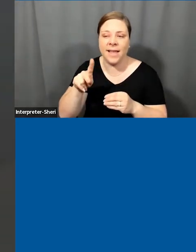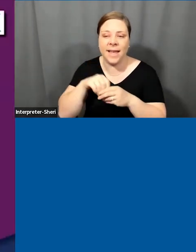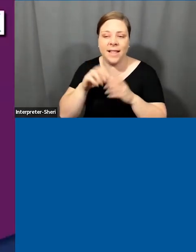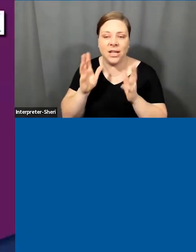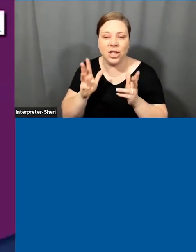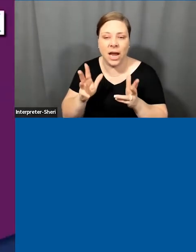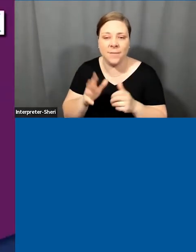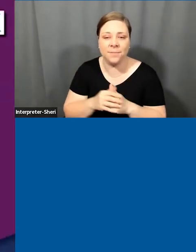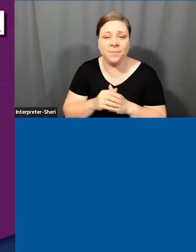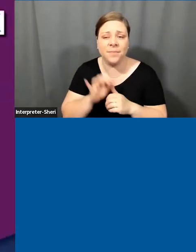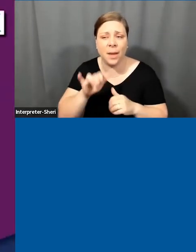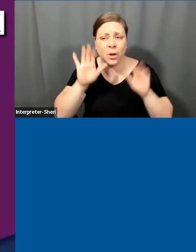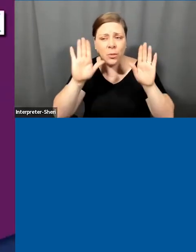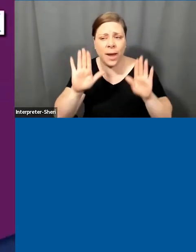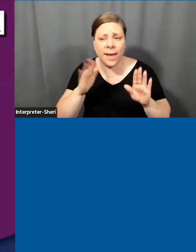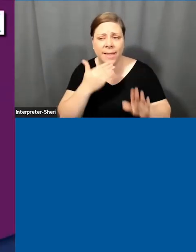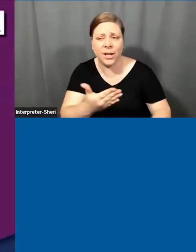Yeah, that'd be great. Thank you.